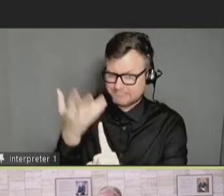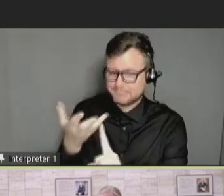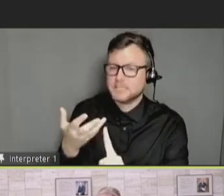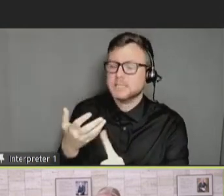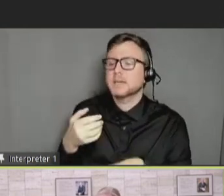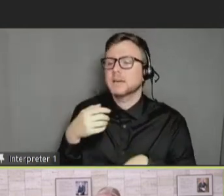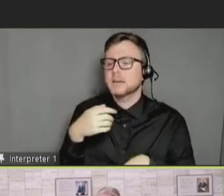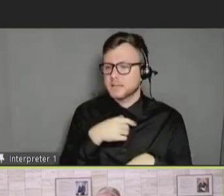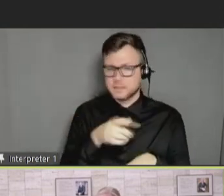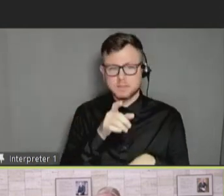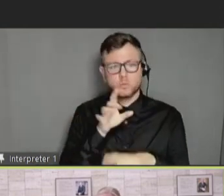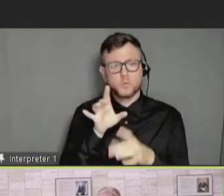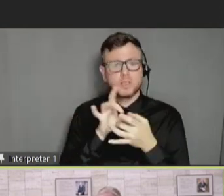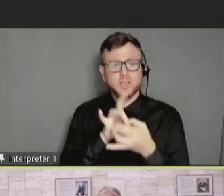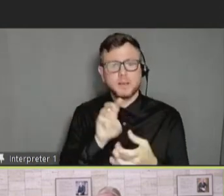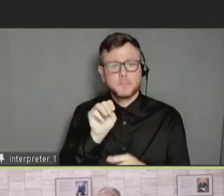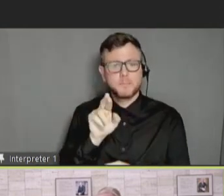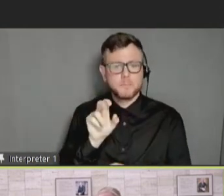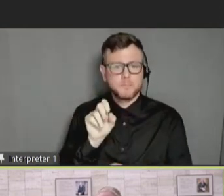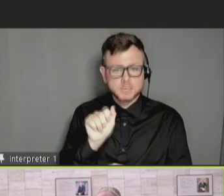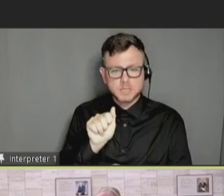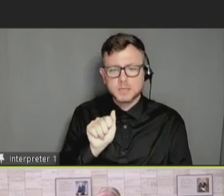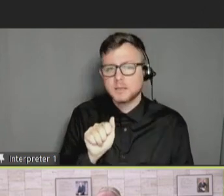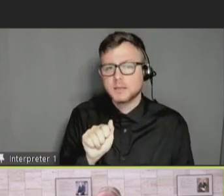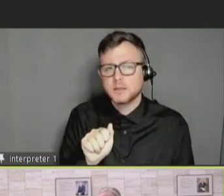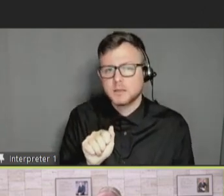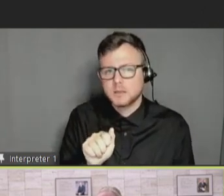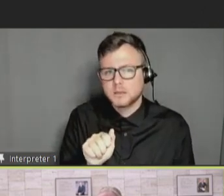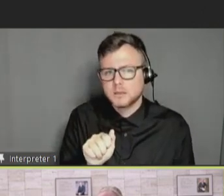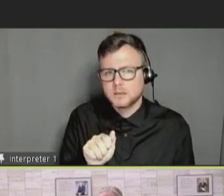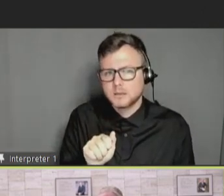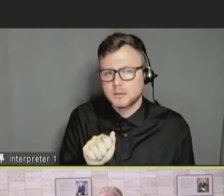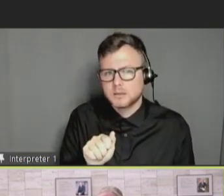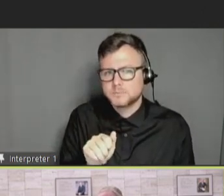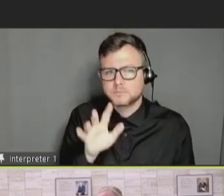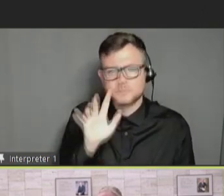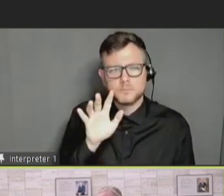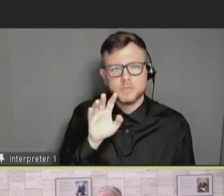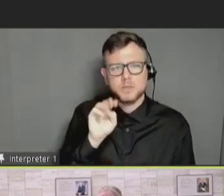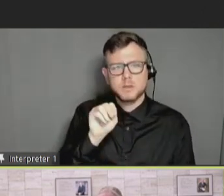And that's related to nirsevimab. Because this is not a traditional vaccine product